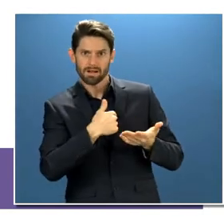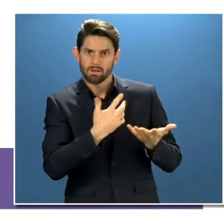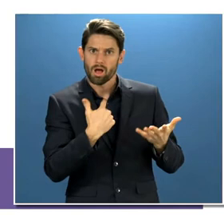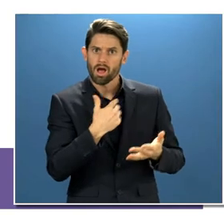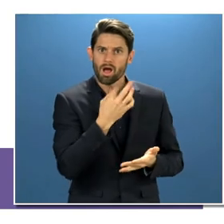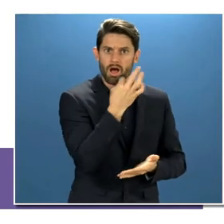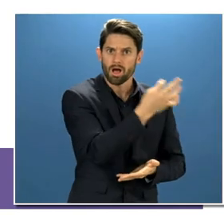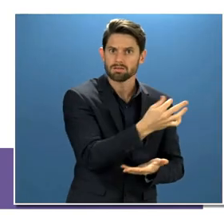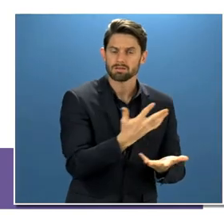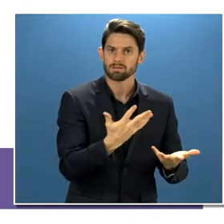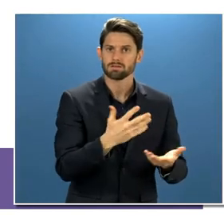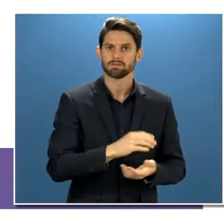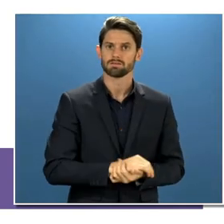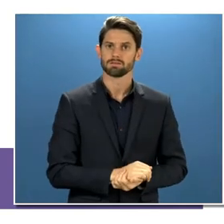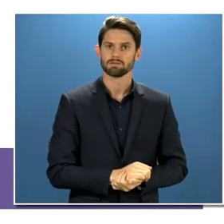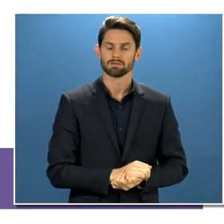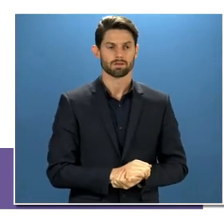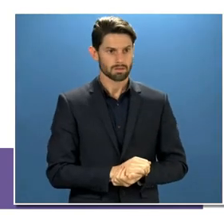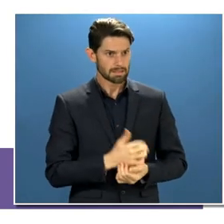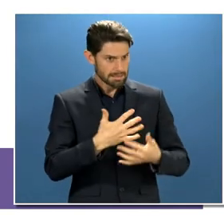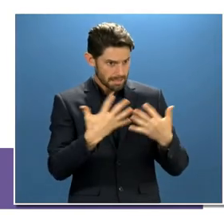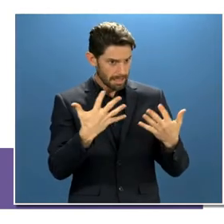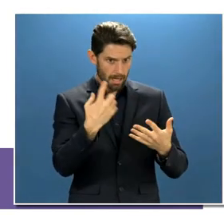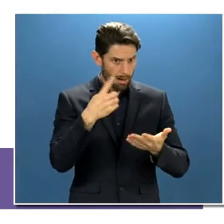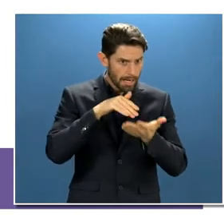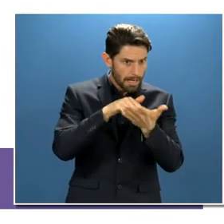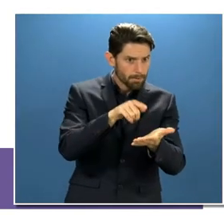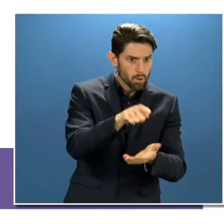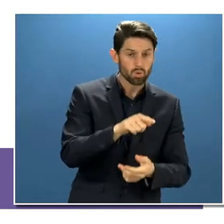You know. Did anyone help you to work out what to do next? No.